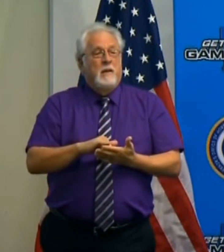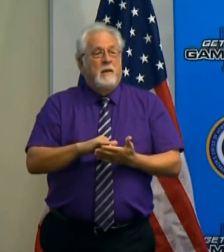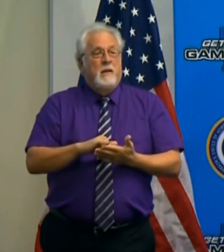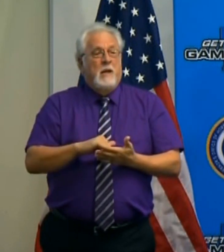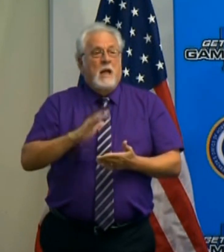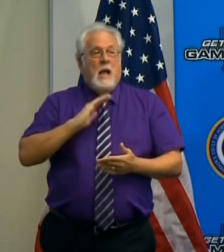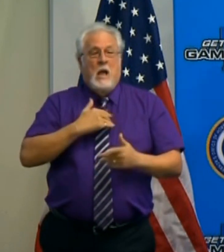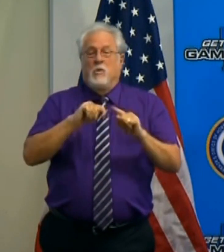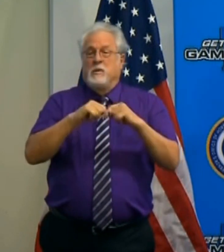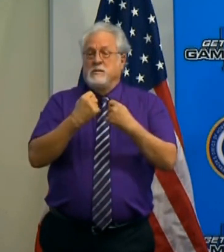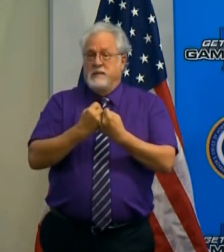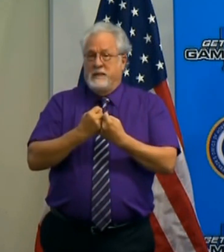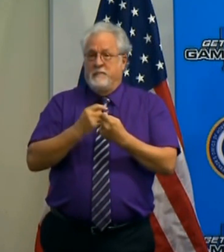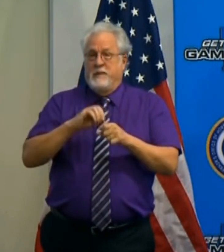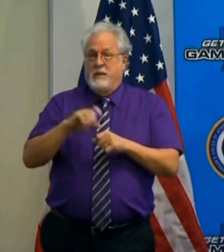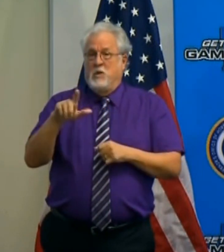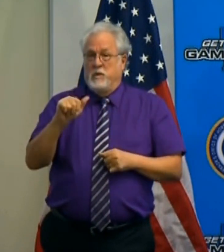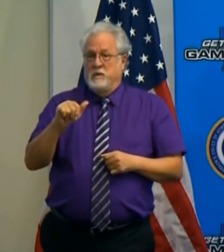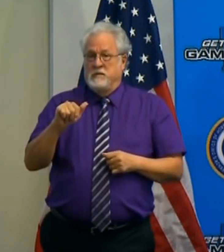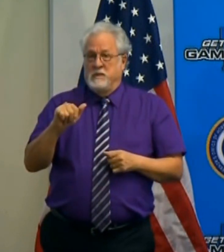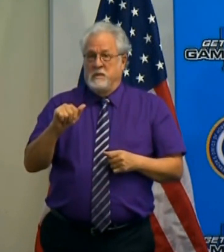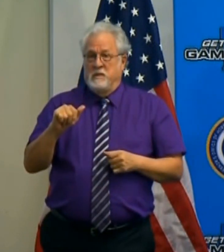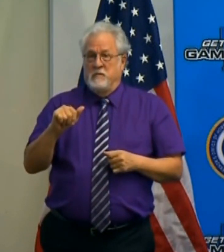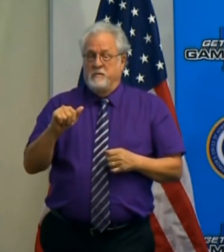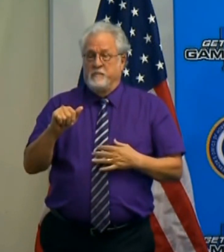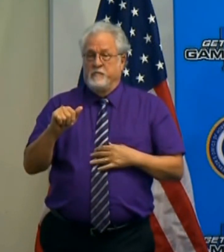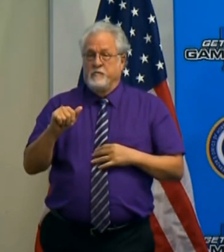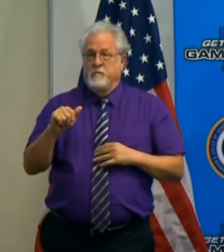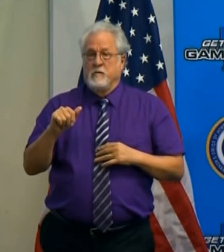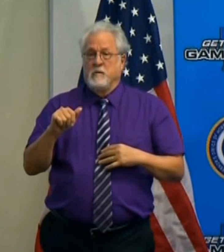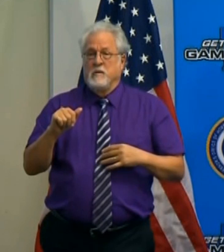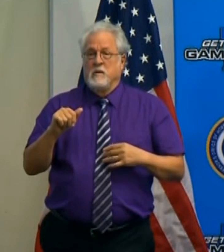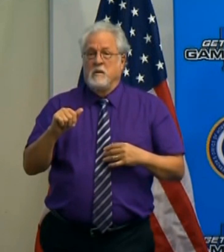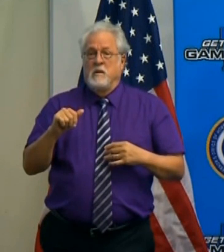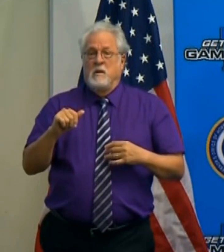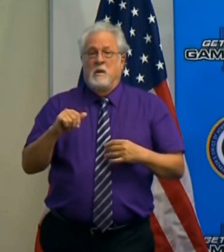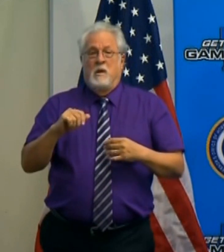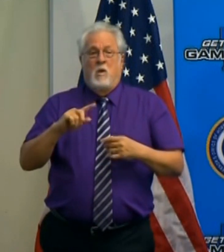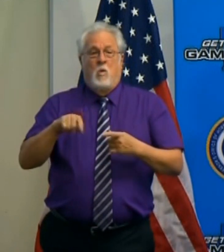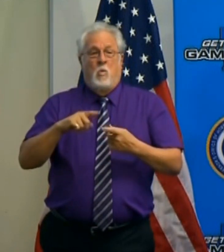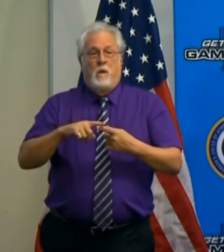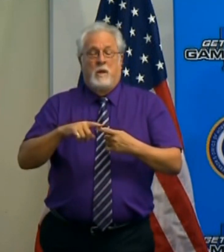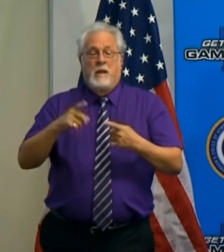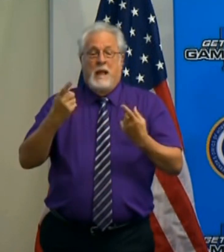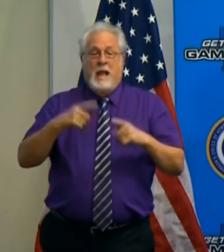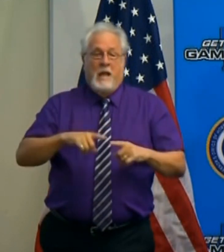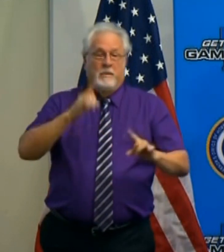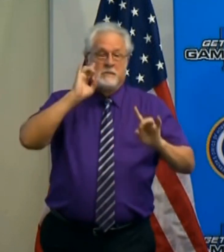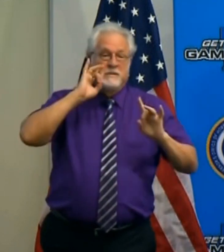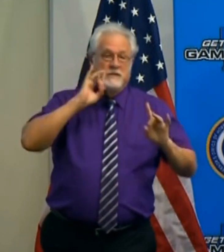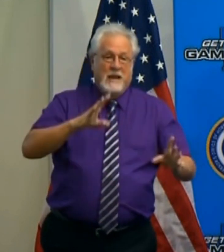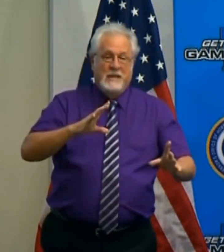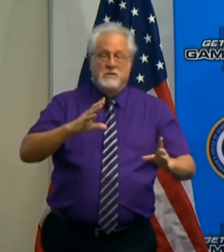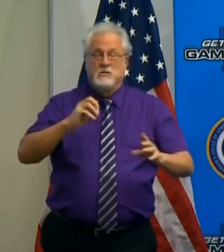our team in louisiana when it comes to disasters when it comes to responding